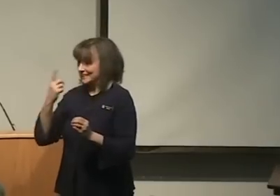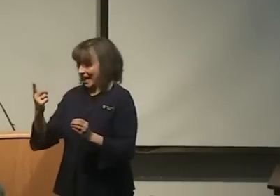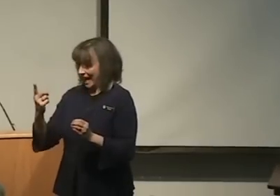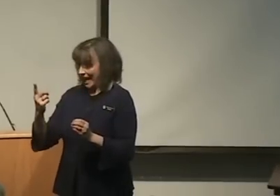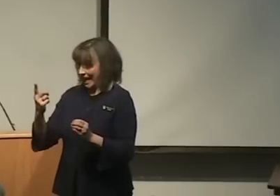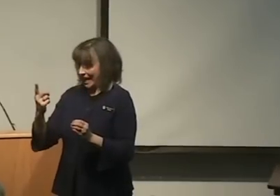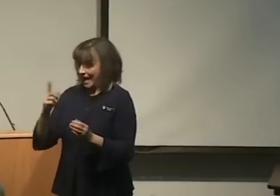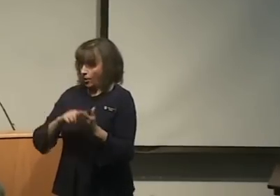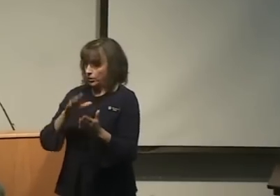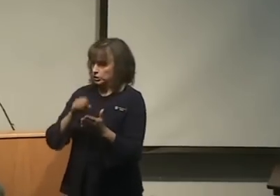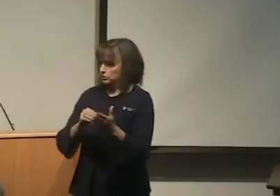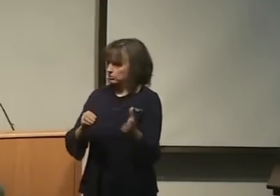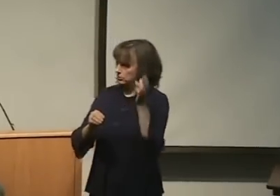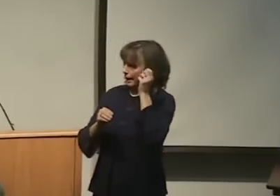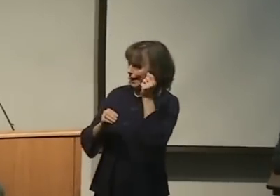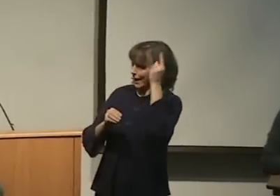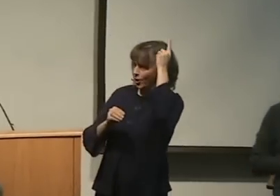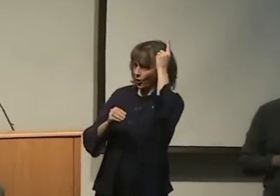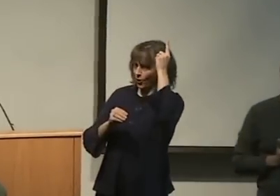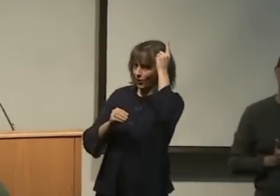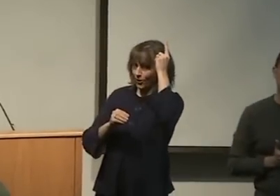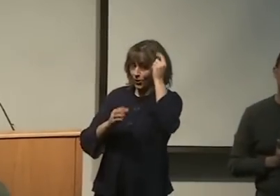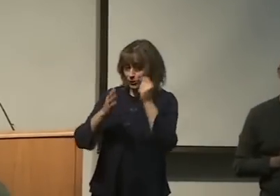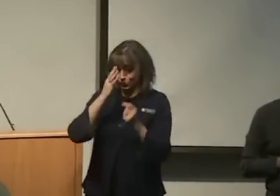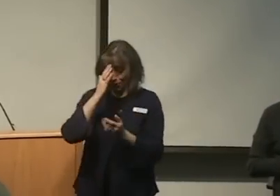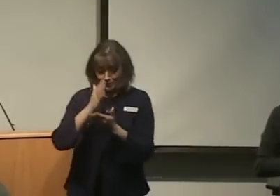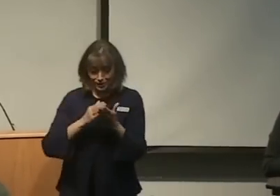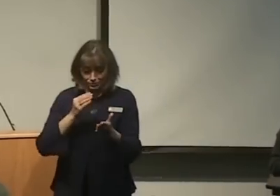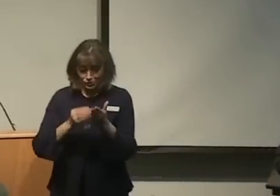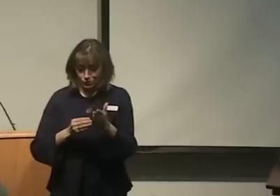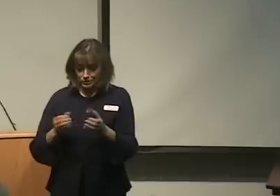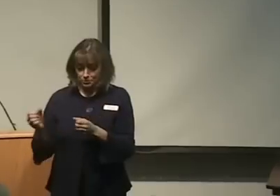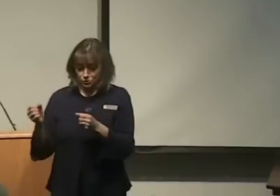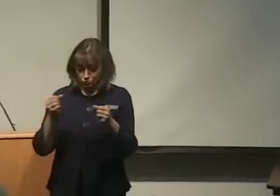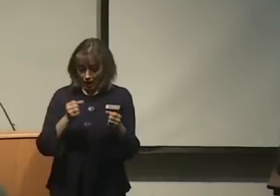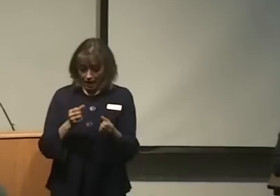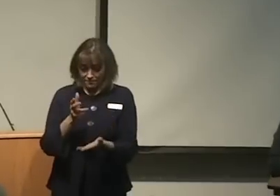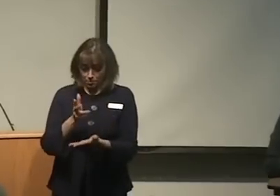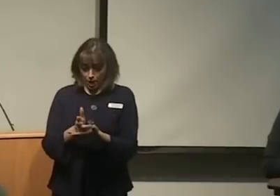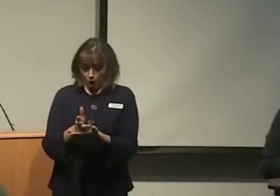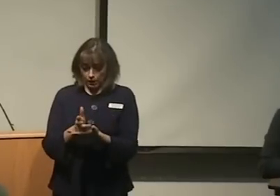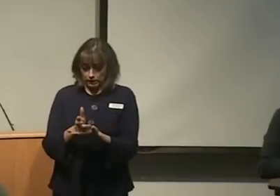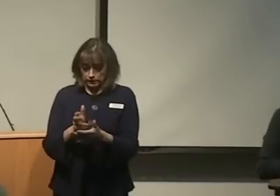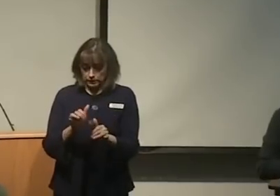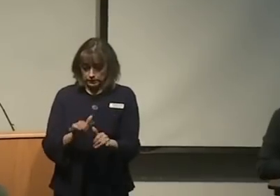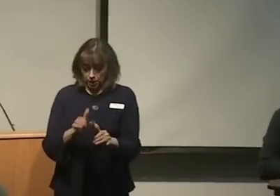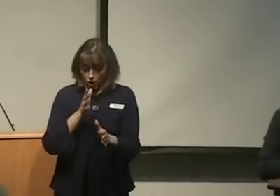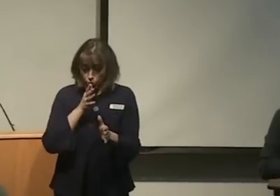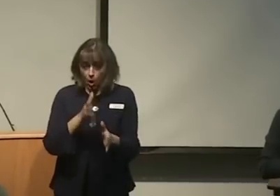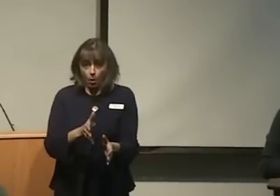They drive to campus on the first day of school, first generation, they throw up in the parking lot, they go home.